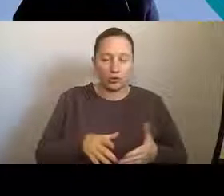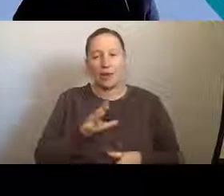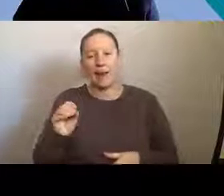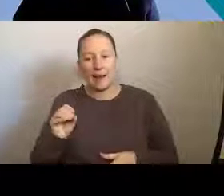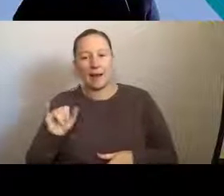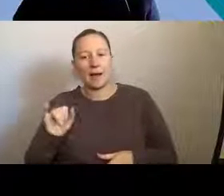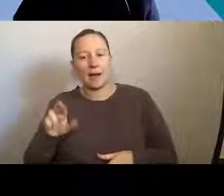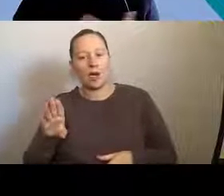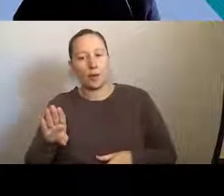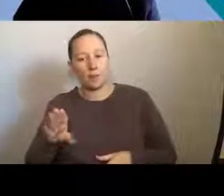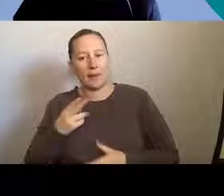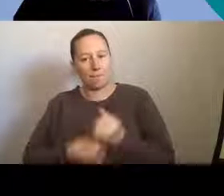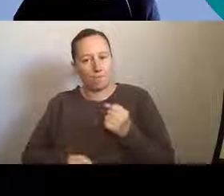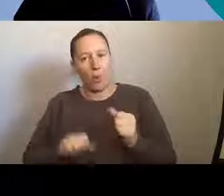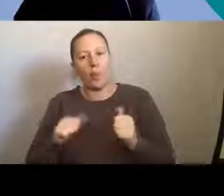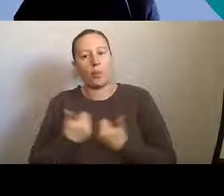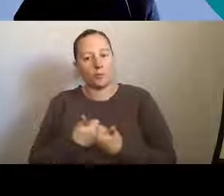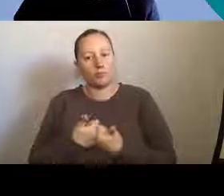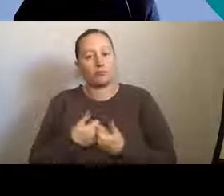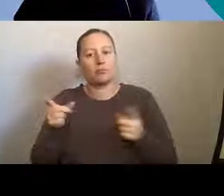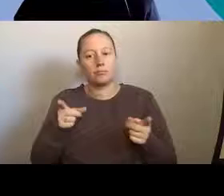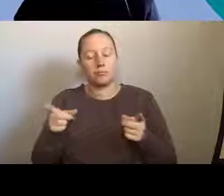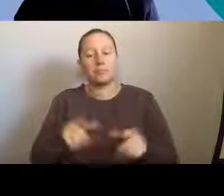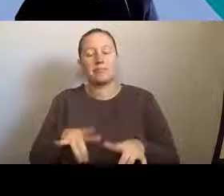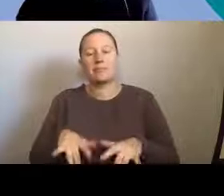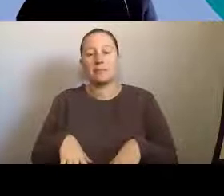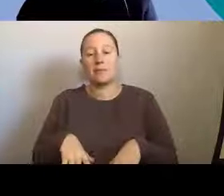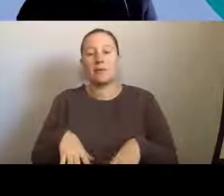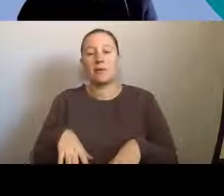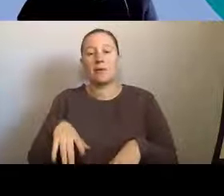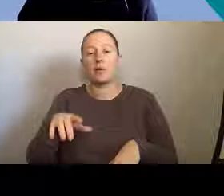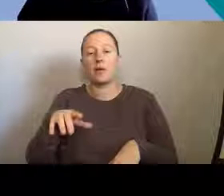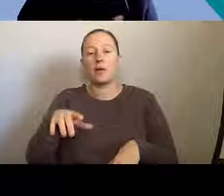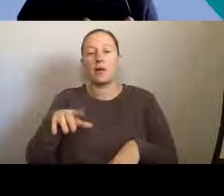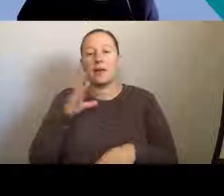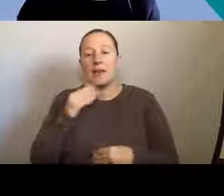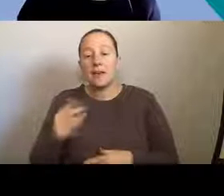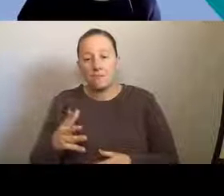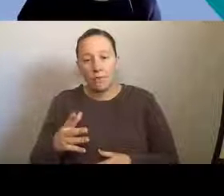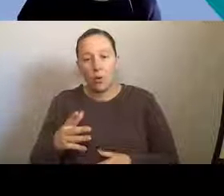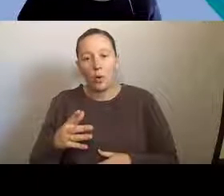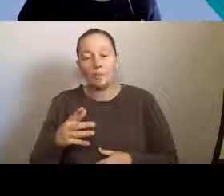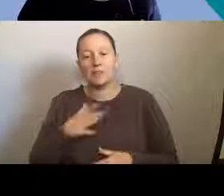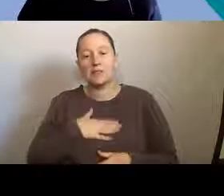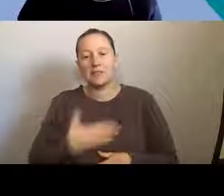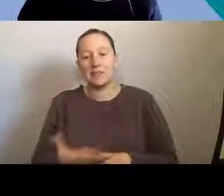But I also want to say that informed consent is an incredibly important concept,